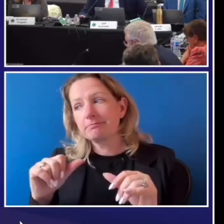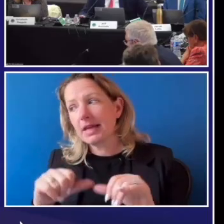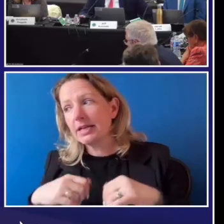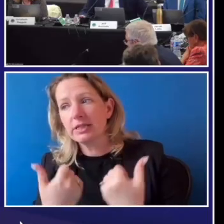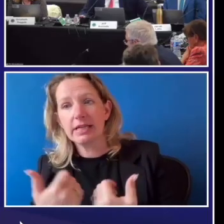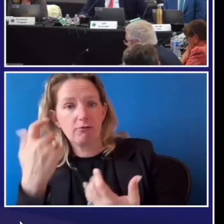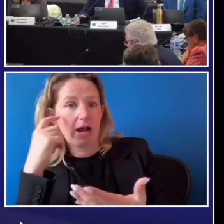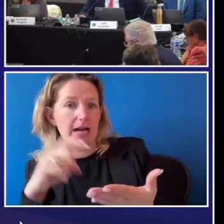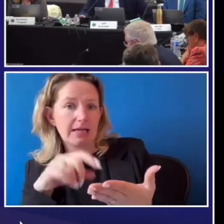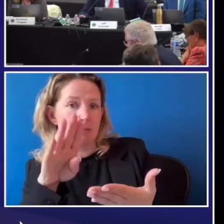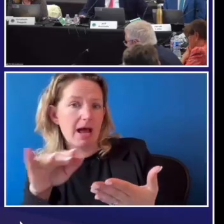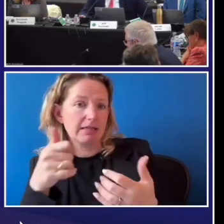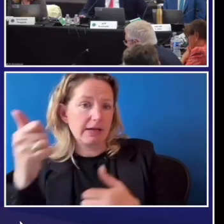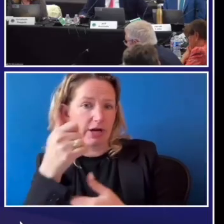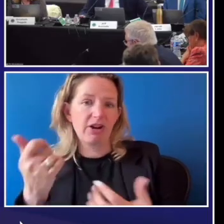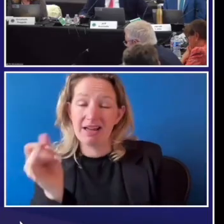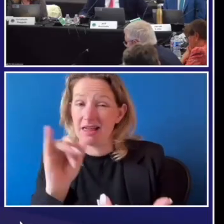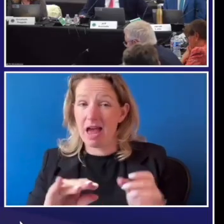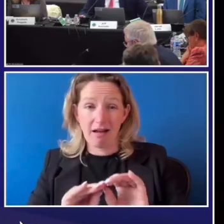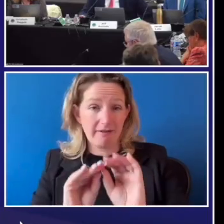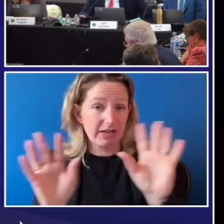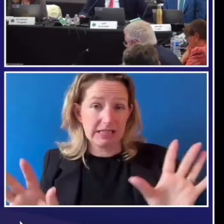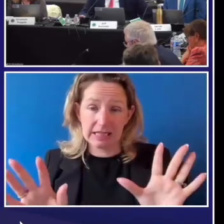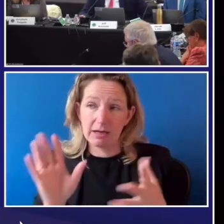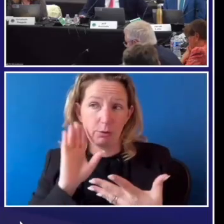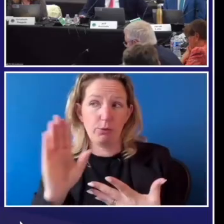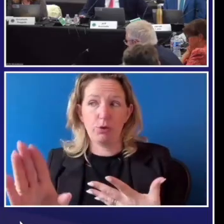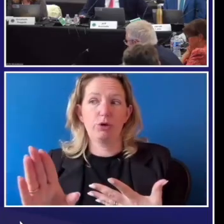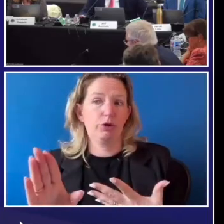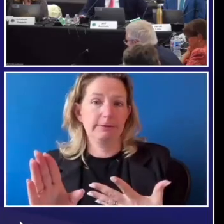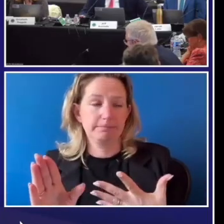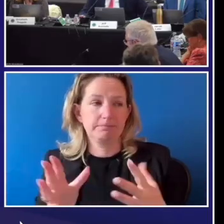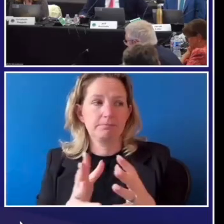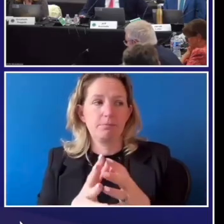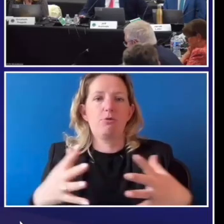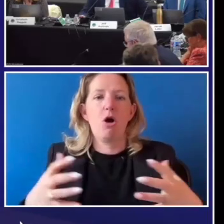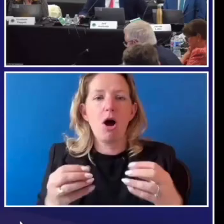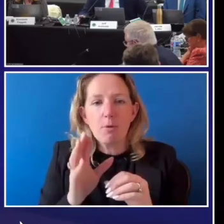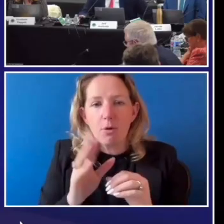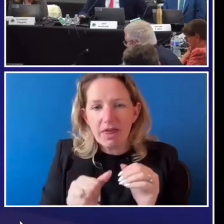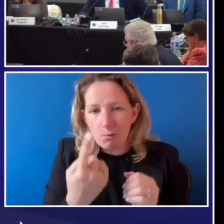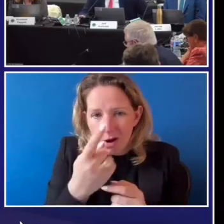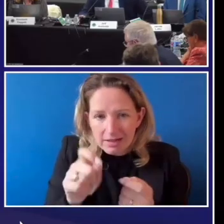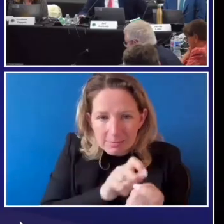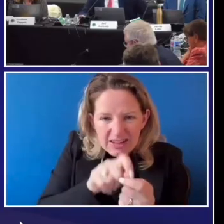So obviously that would broaden it beyond a specific profession. Um, so this is kind of to address that,